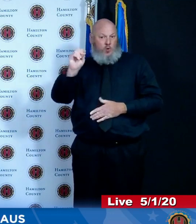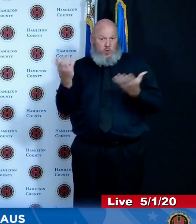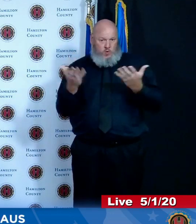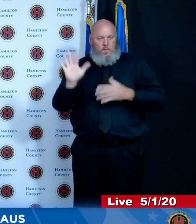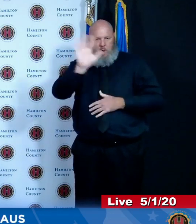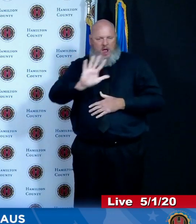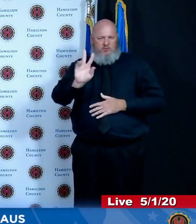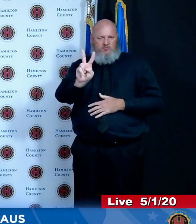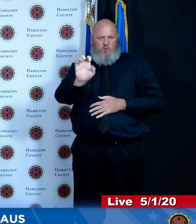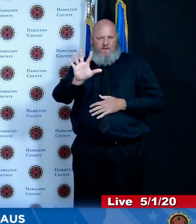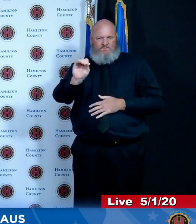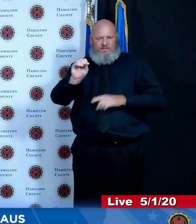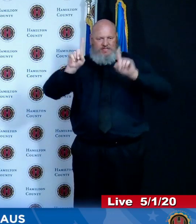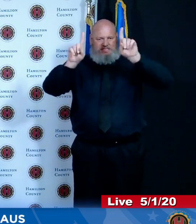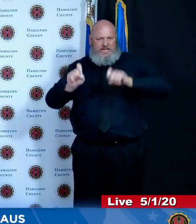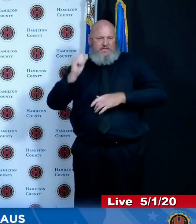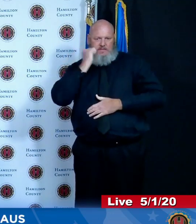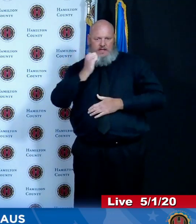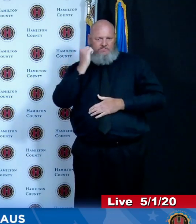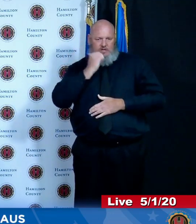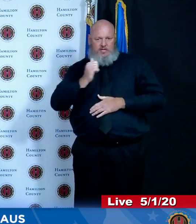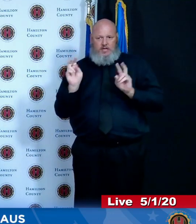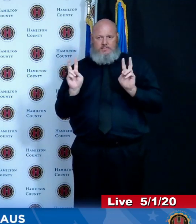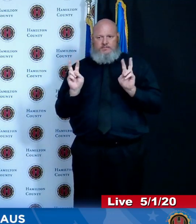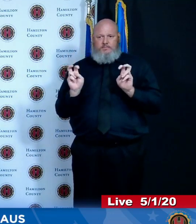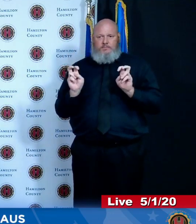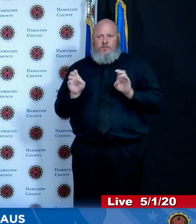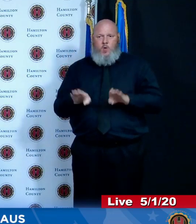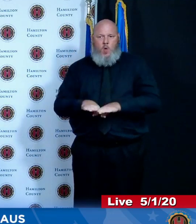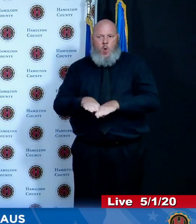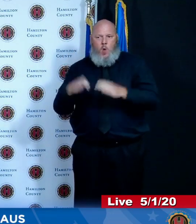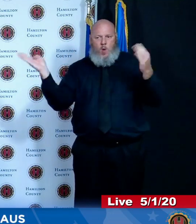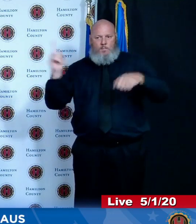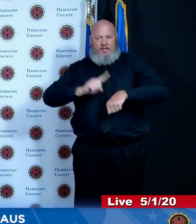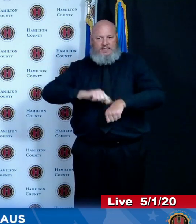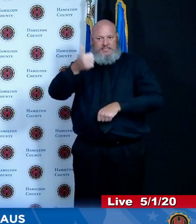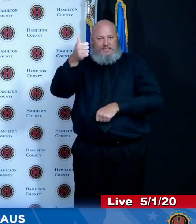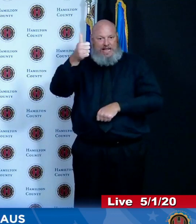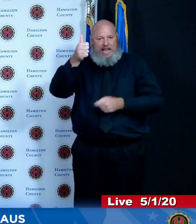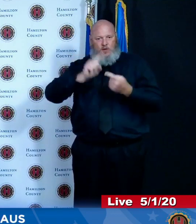Dunham Recreation Center today and truly in West Price Hill Westwood it's